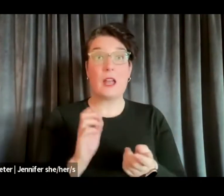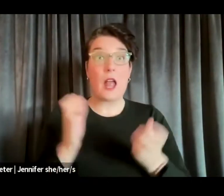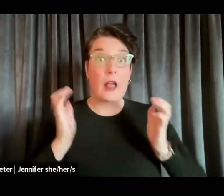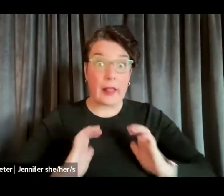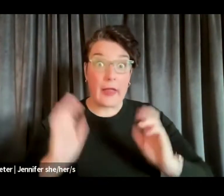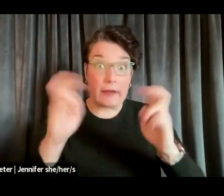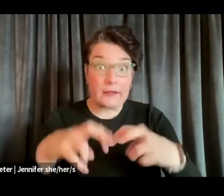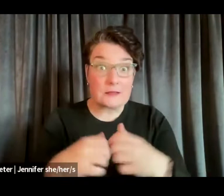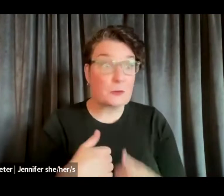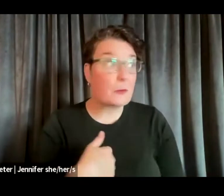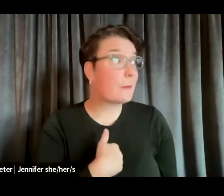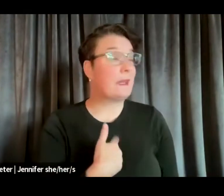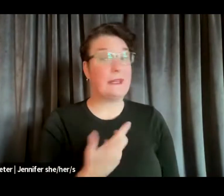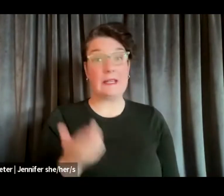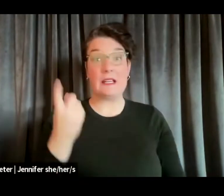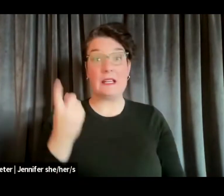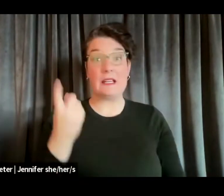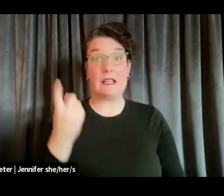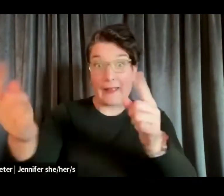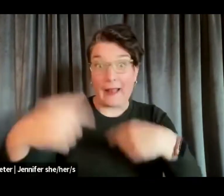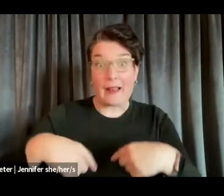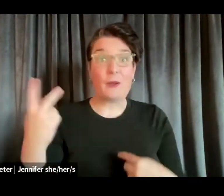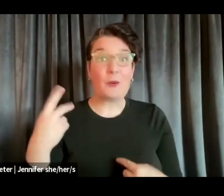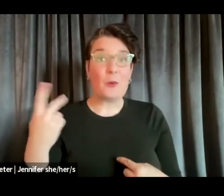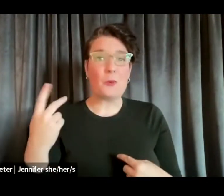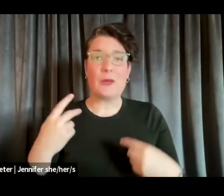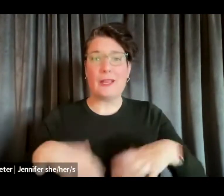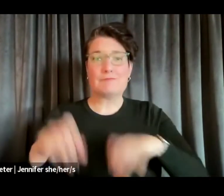I like had a friend over and we played a, a role playing game in there.